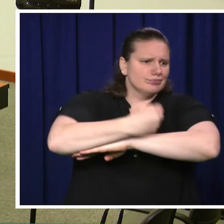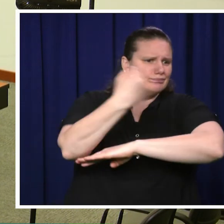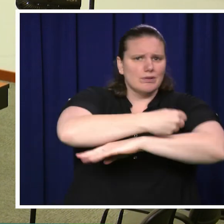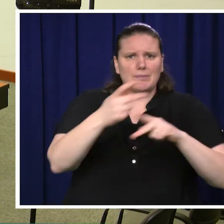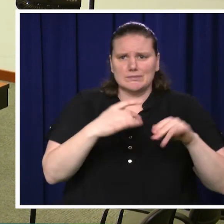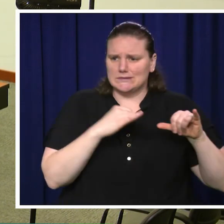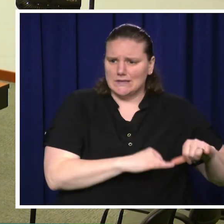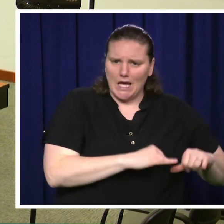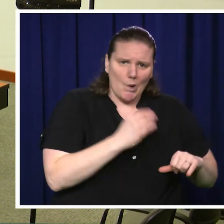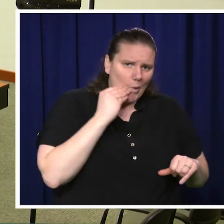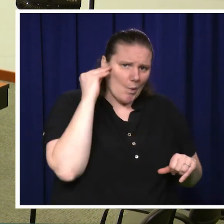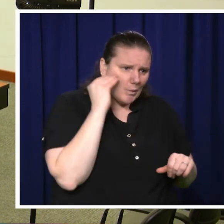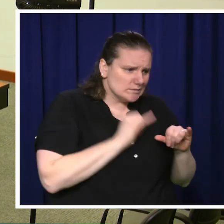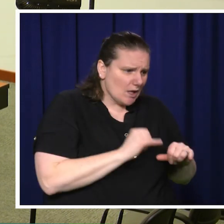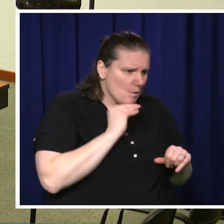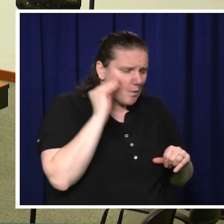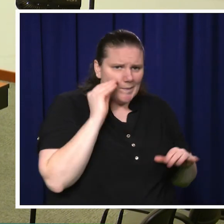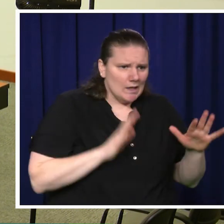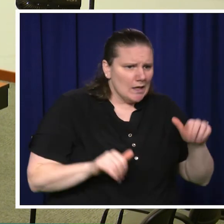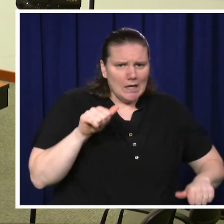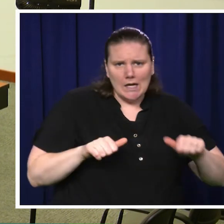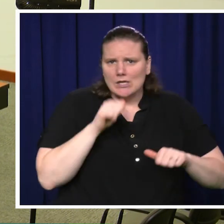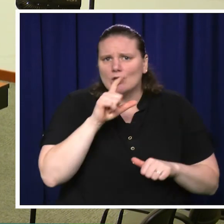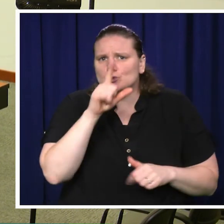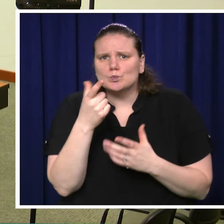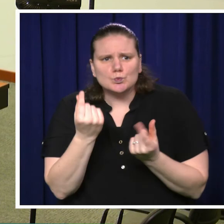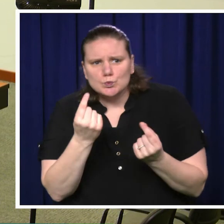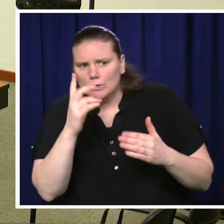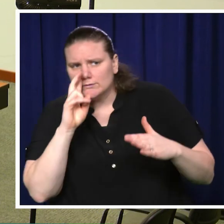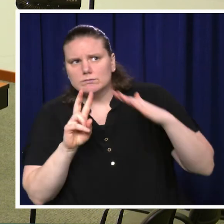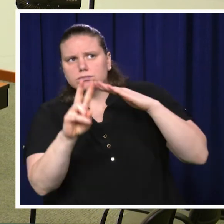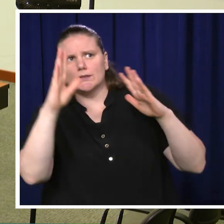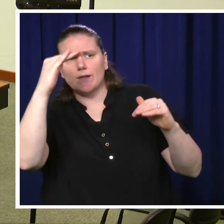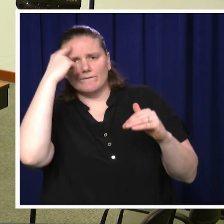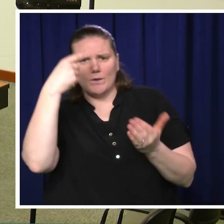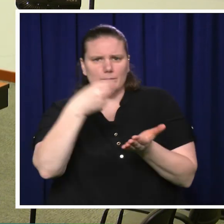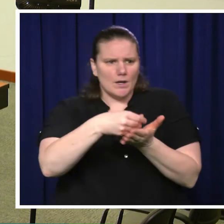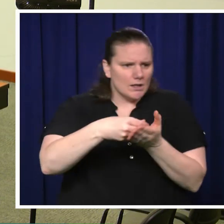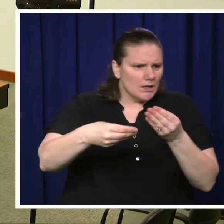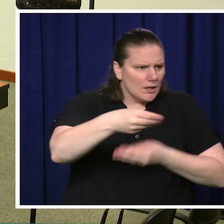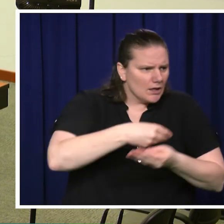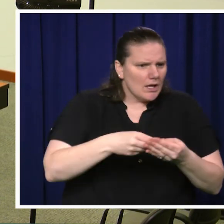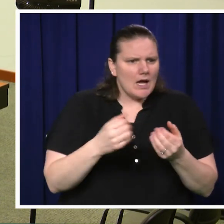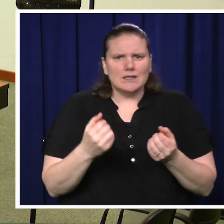as businesses were forced to close and people were staying home as much as possible. We weren't really sure what to expect with regard to revenues,